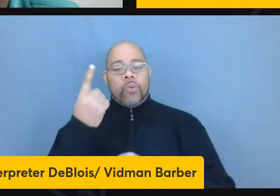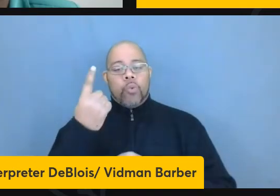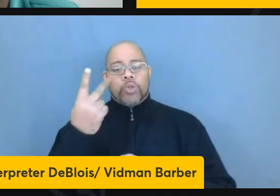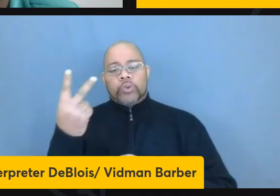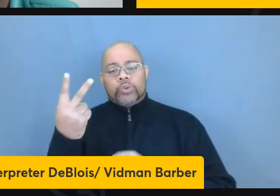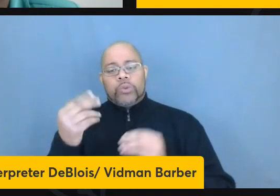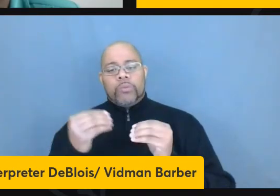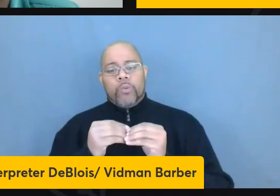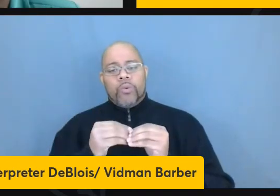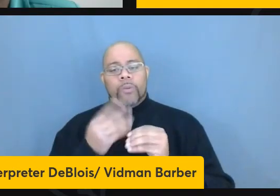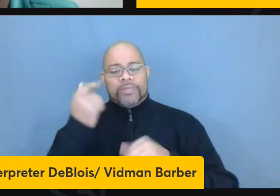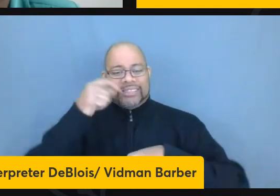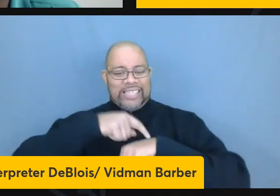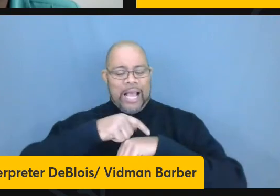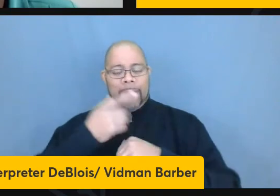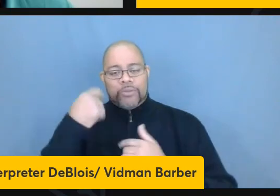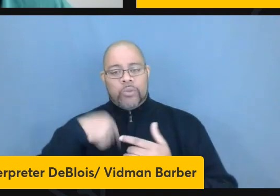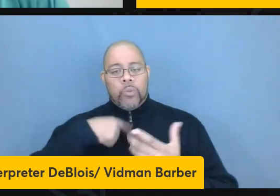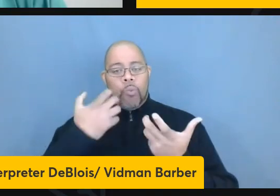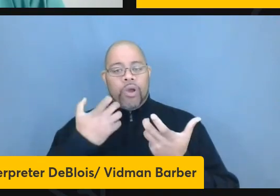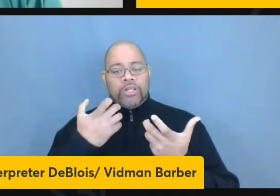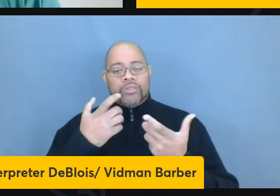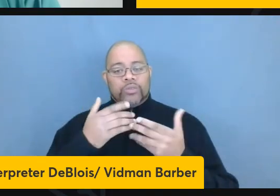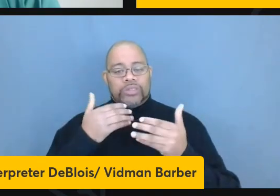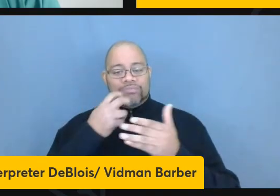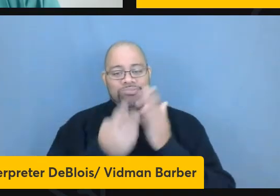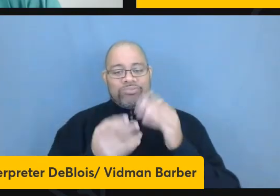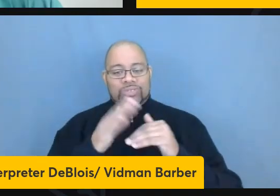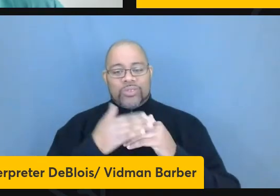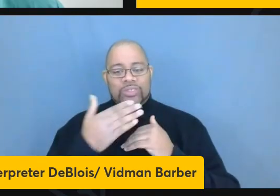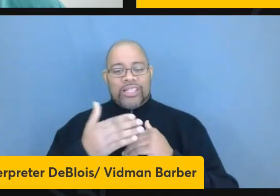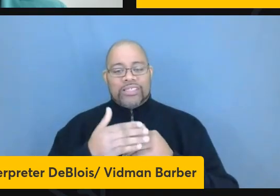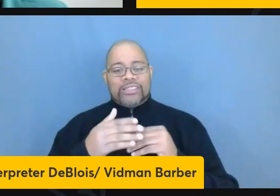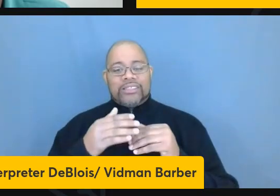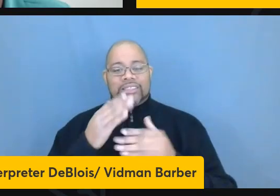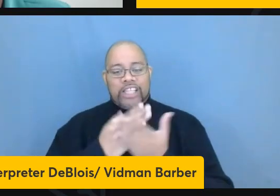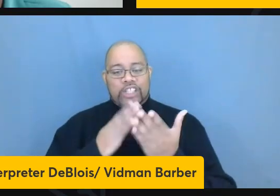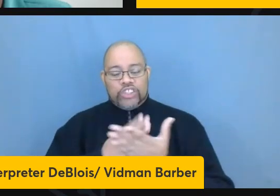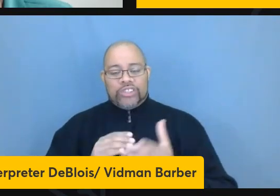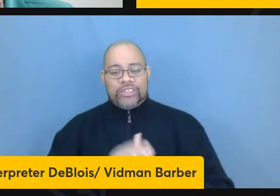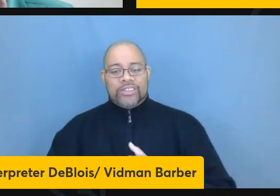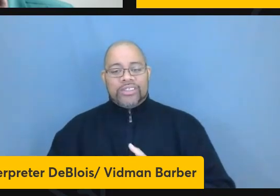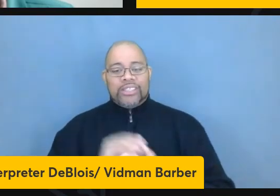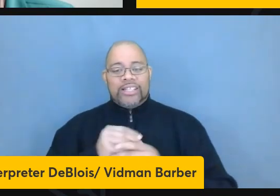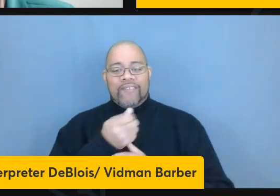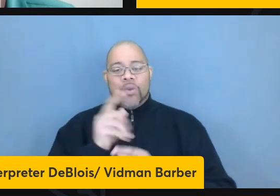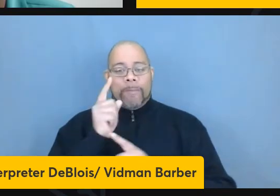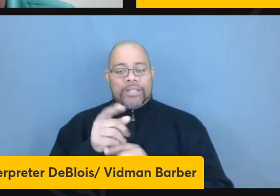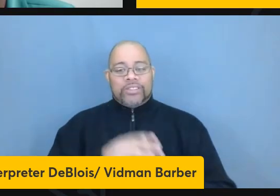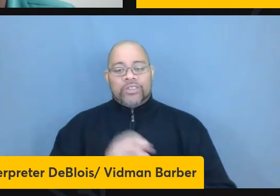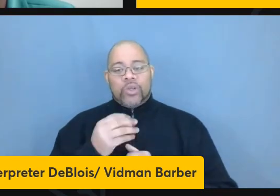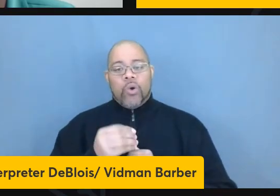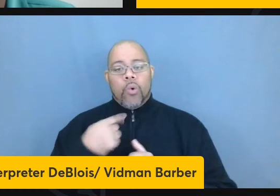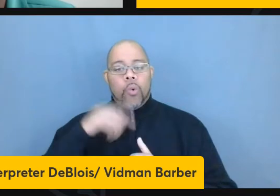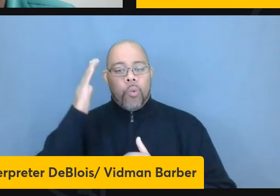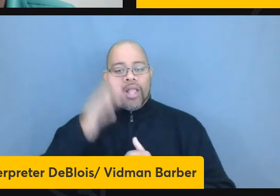based on the time because we would like to go into the networking session in a few minutes. So we will take questions